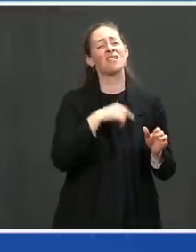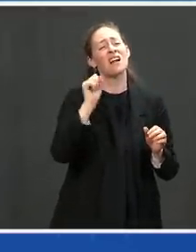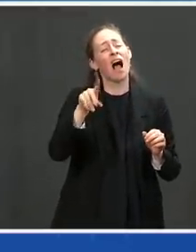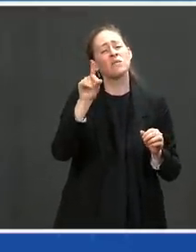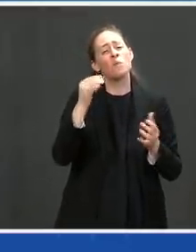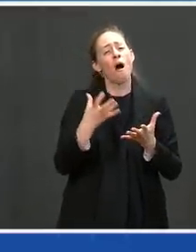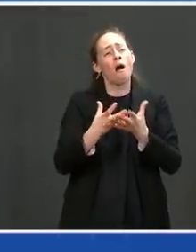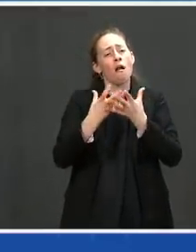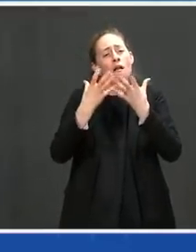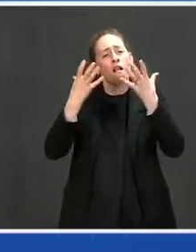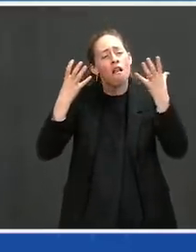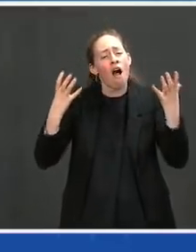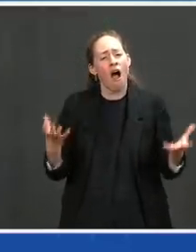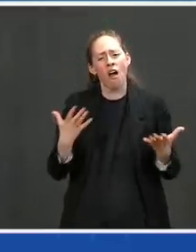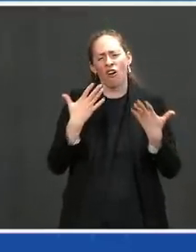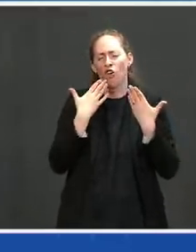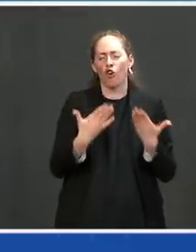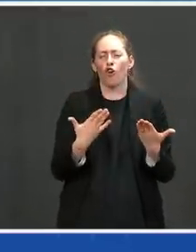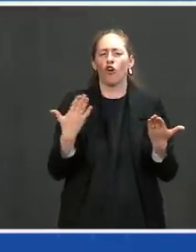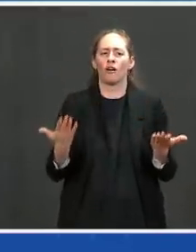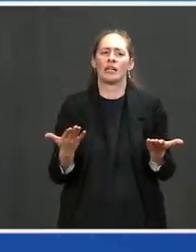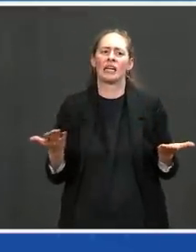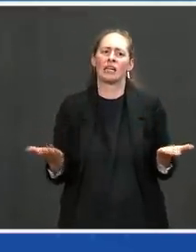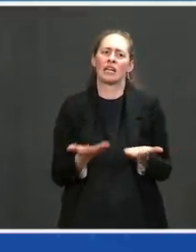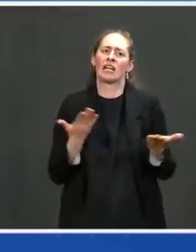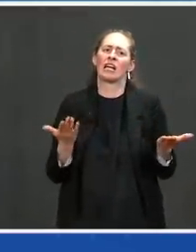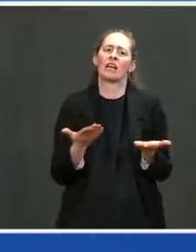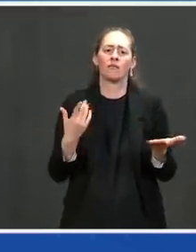makes people healthier, and creates good jobs.